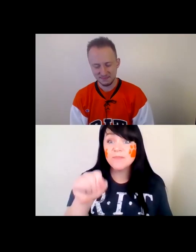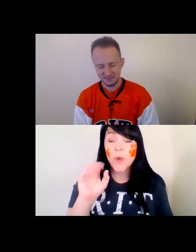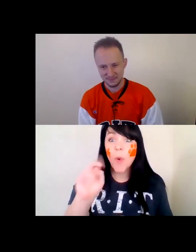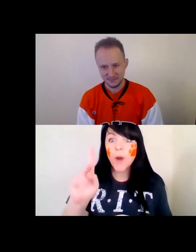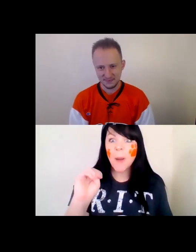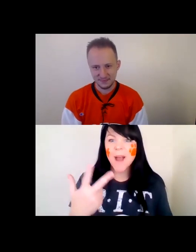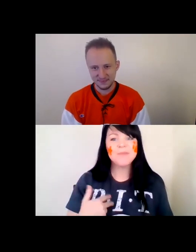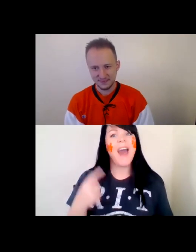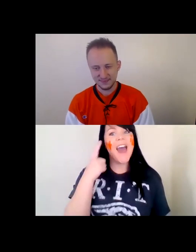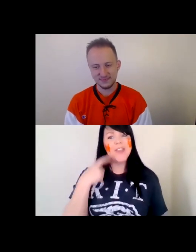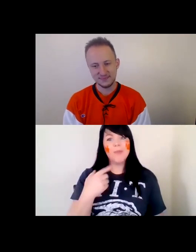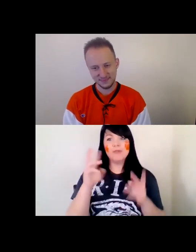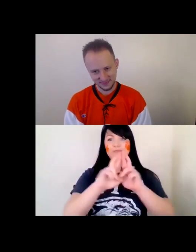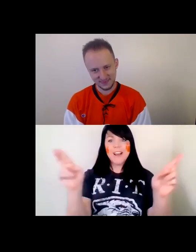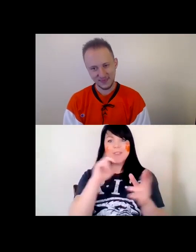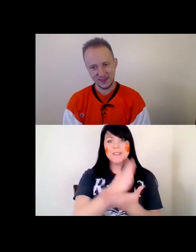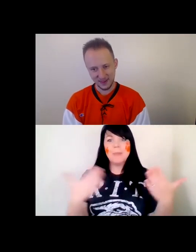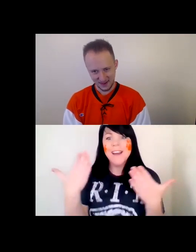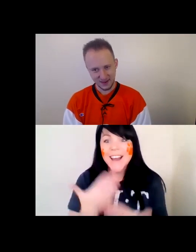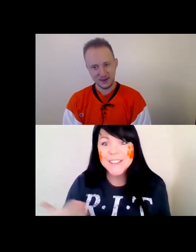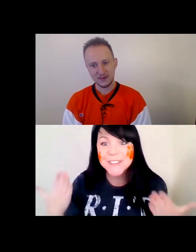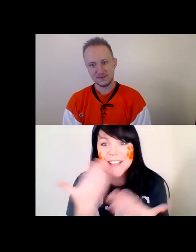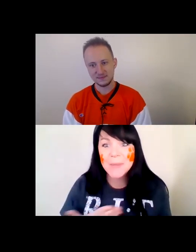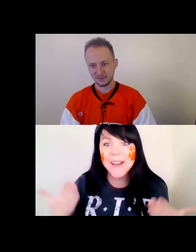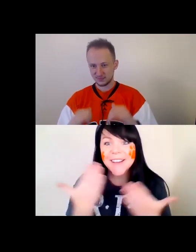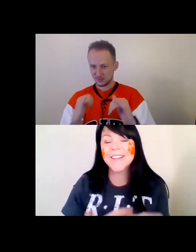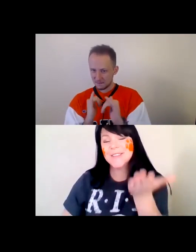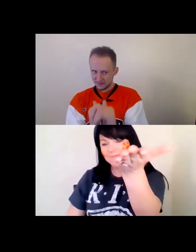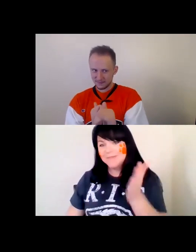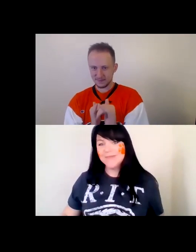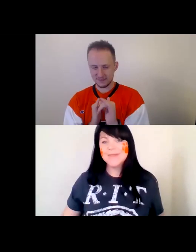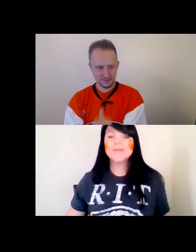Michelle: All right, Matt. I think we're ready for some entertainment.